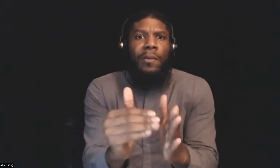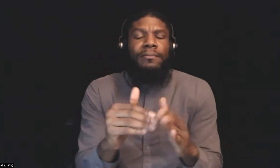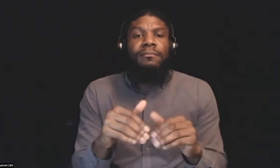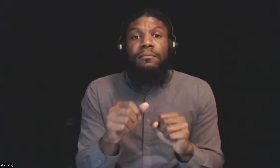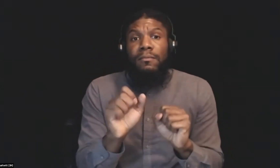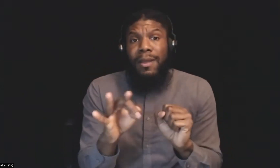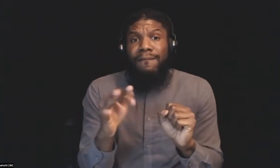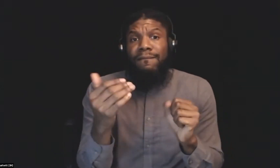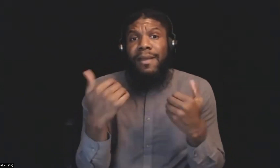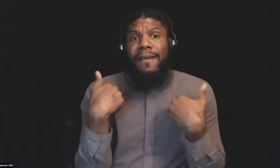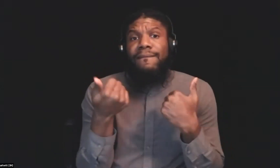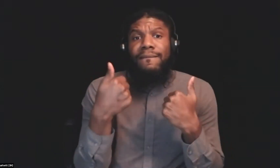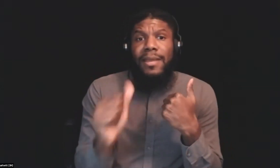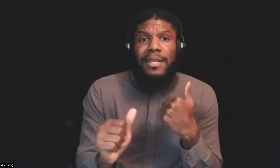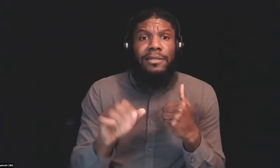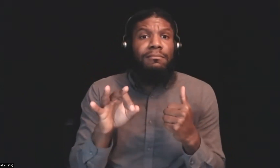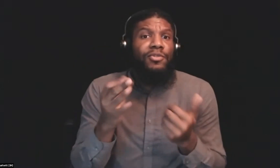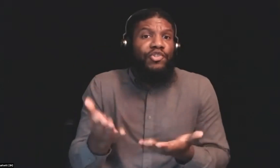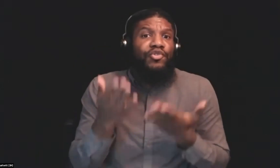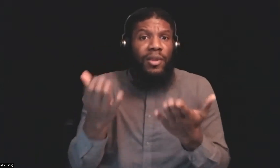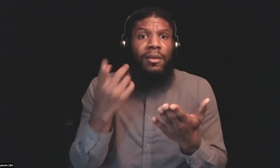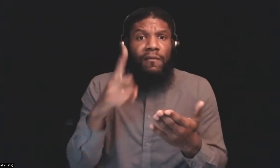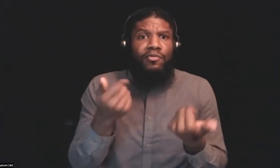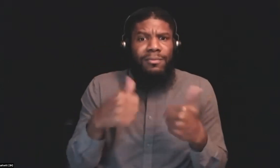drum up that kind of a business, I guess. [Jacob]: